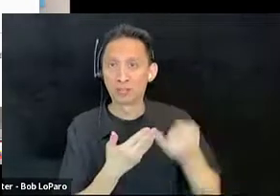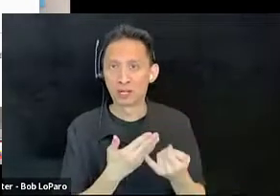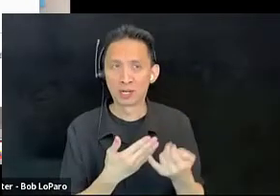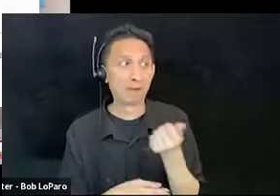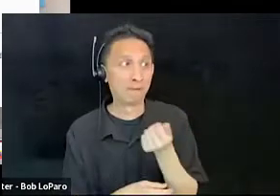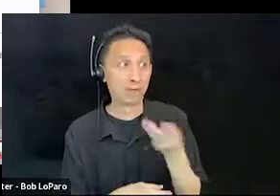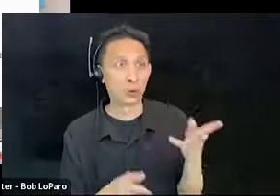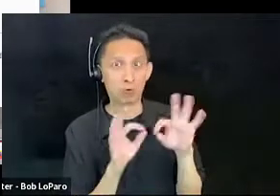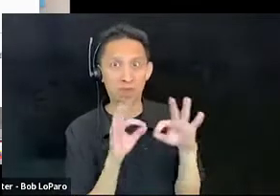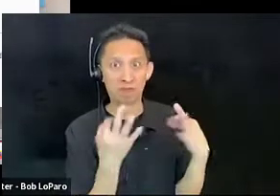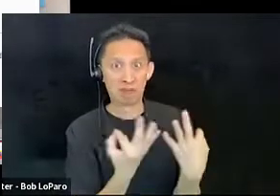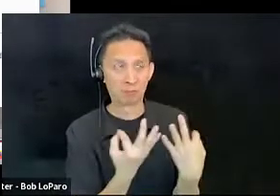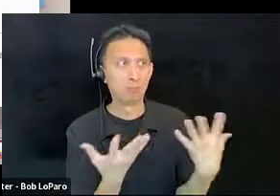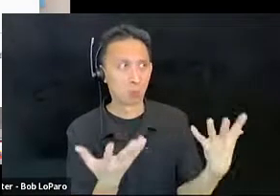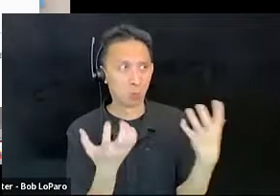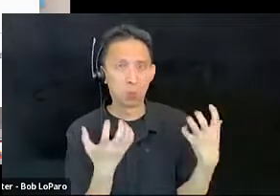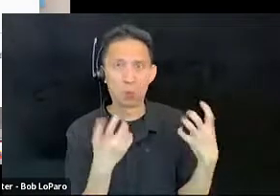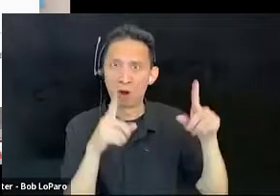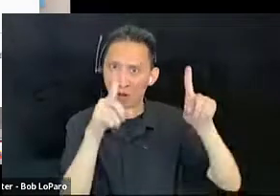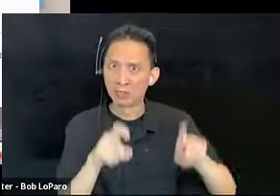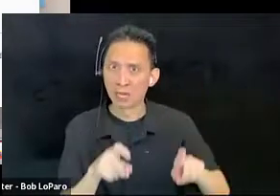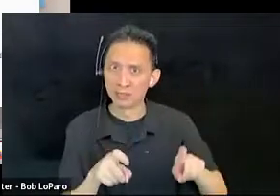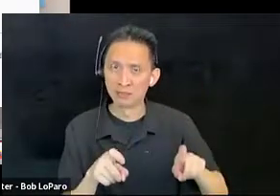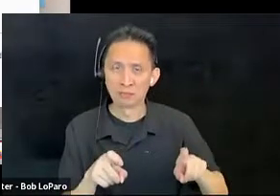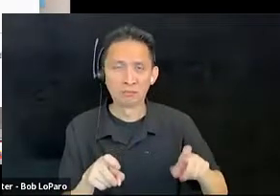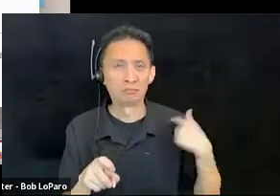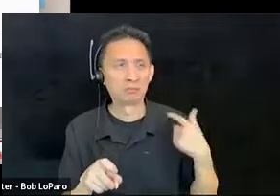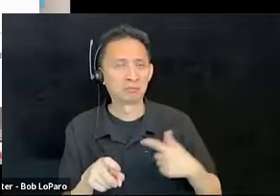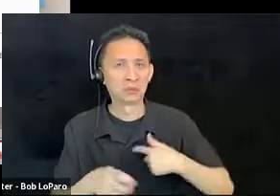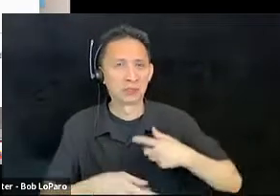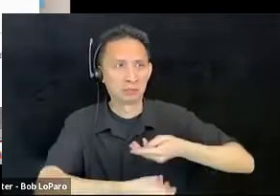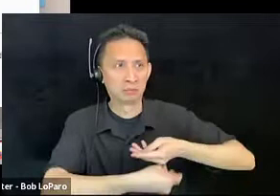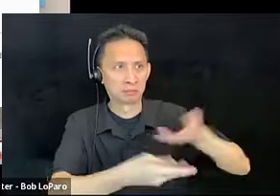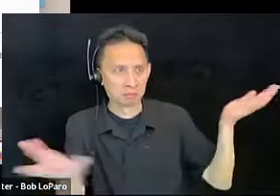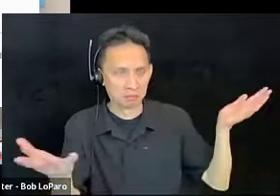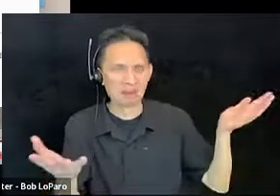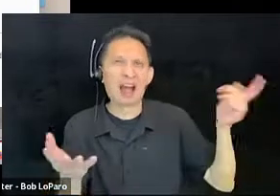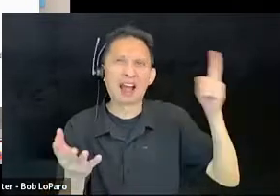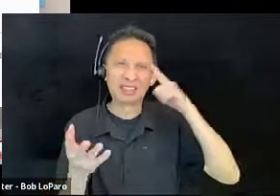in testing it out. And I think we're like currently working on that,